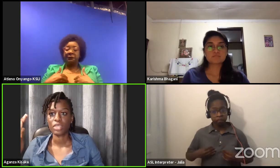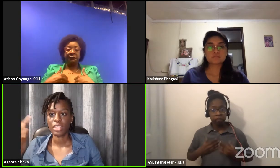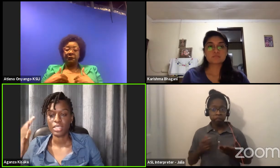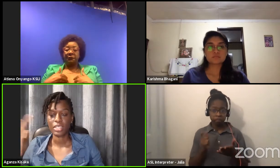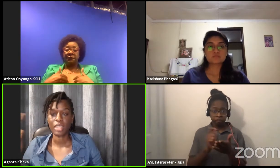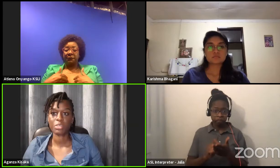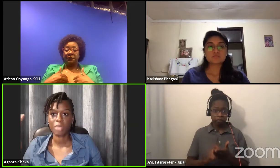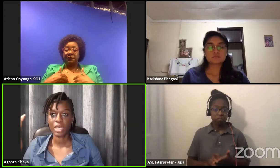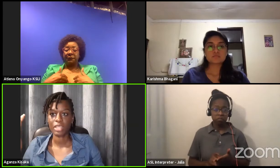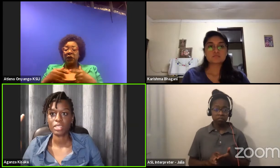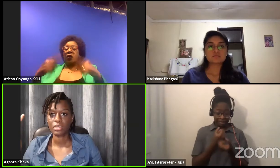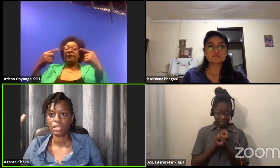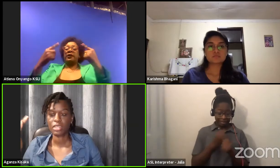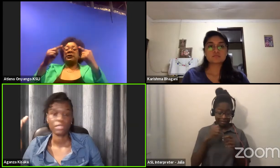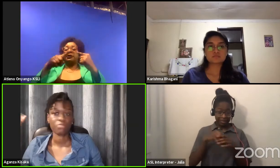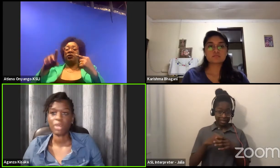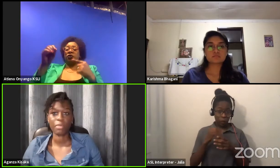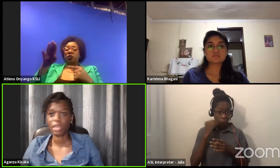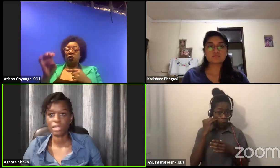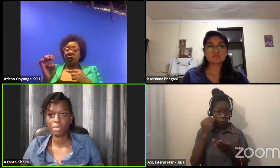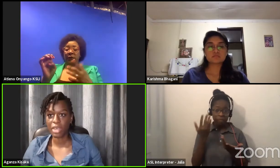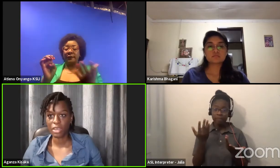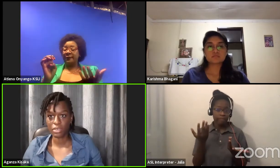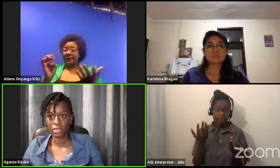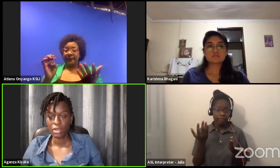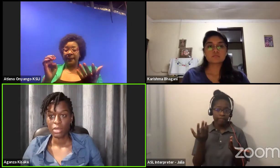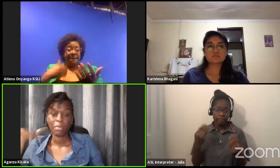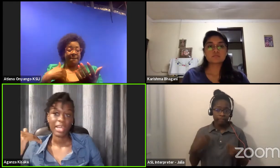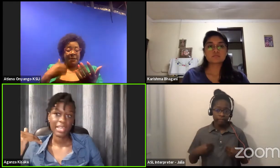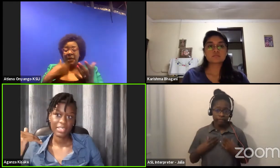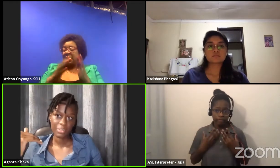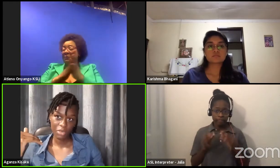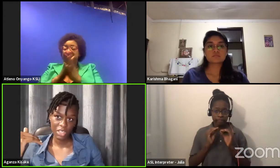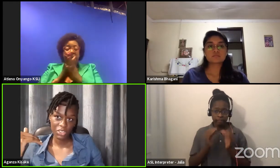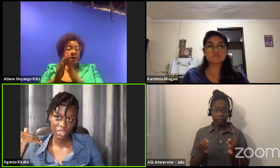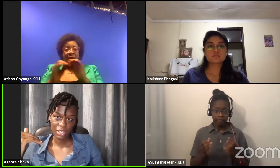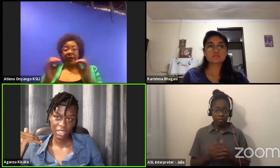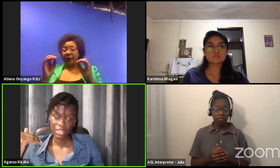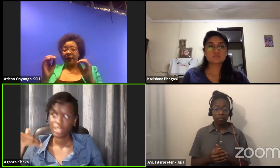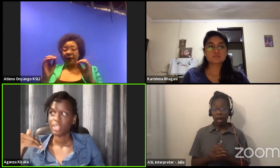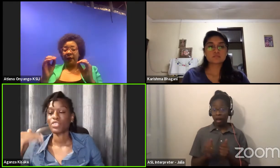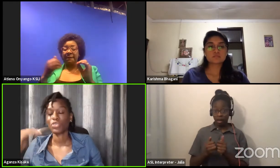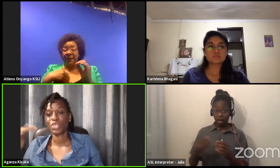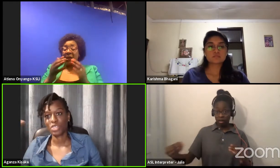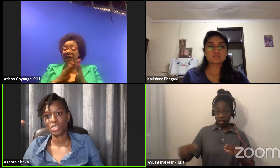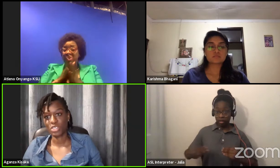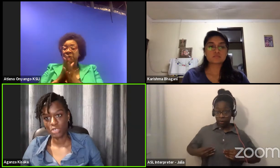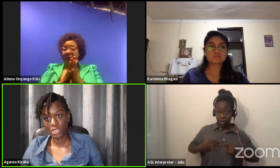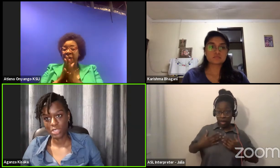in a safe space, I'm not inspired. My inspiration is going to the streets